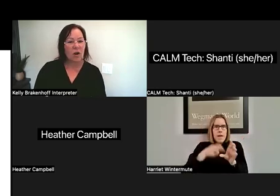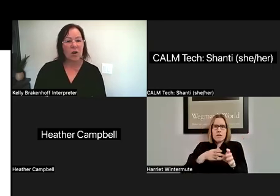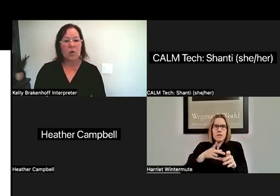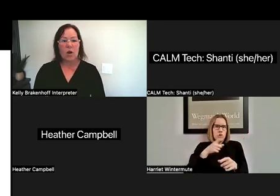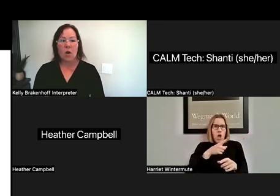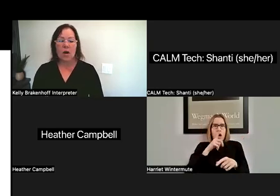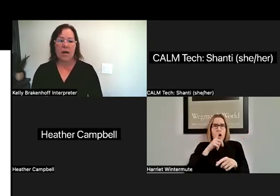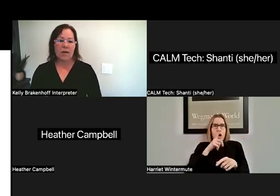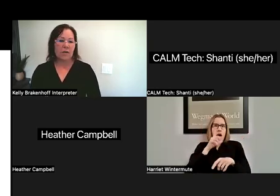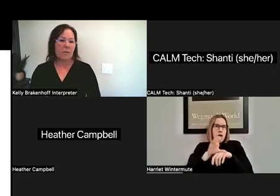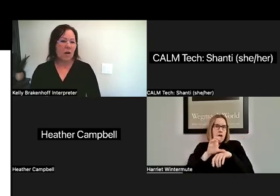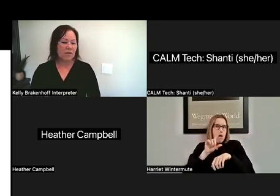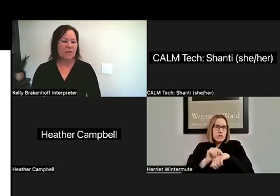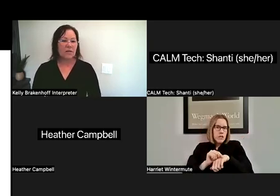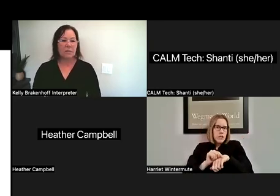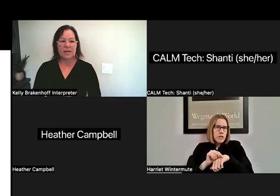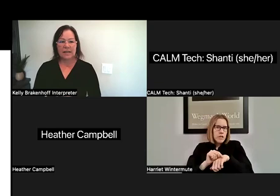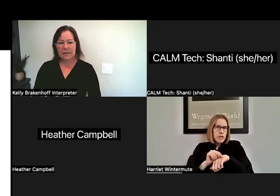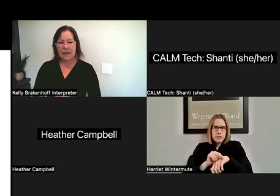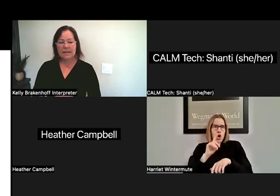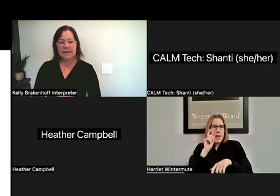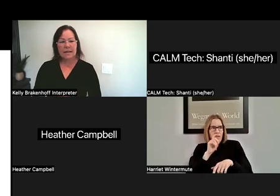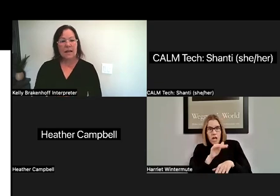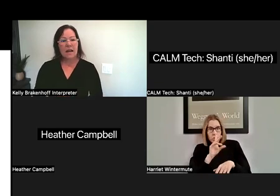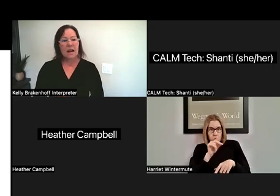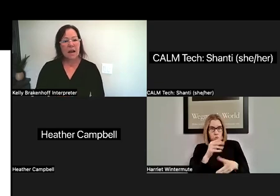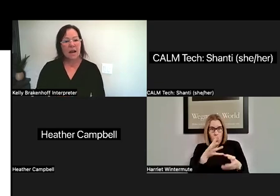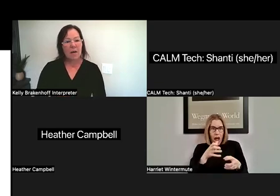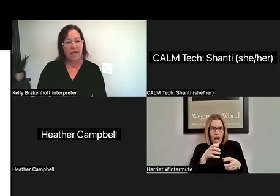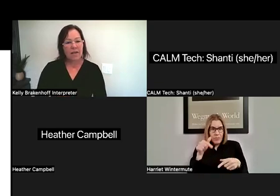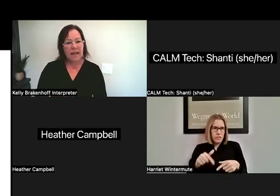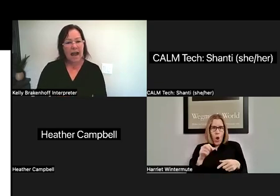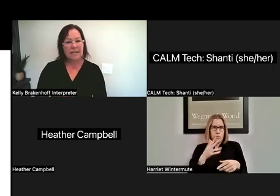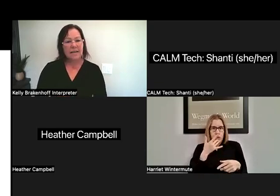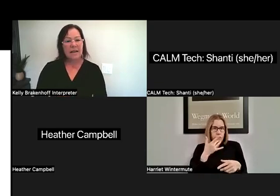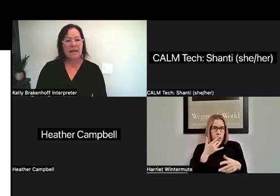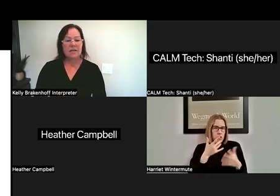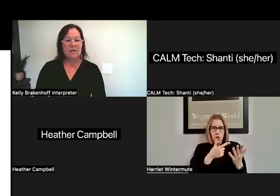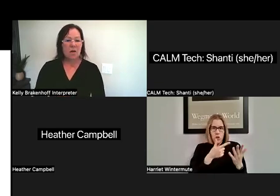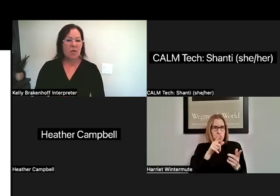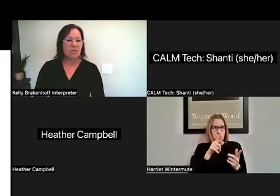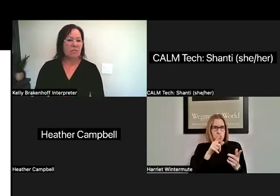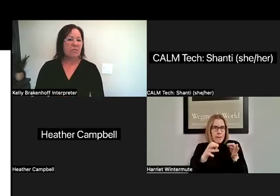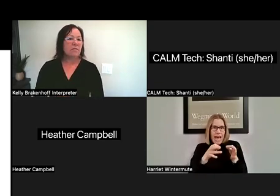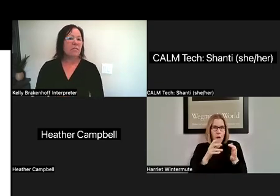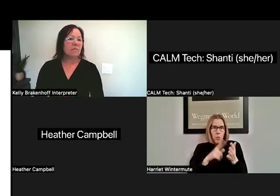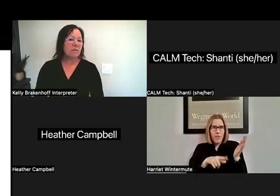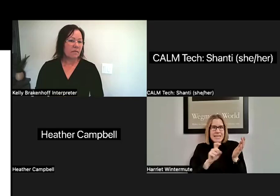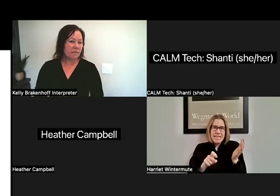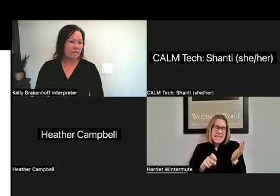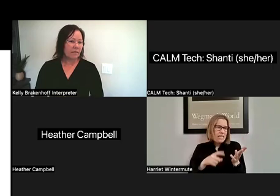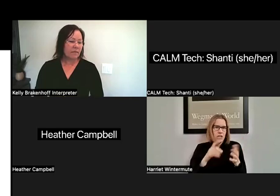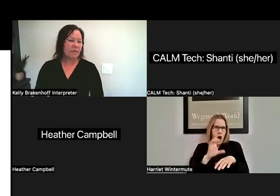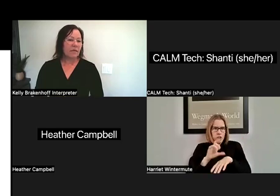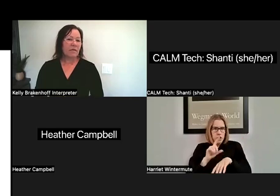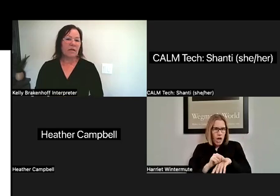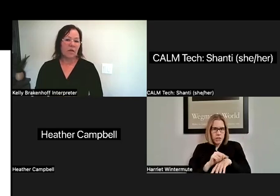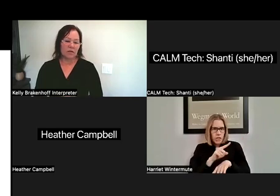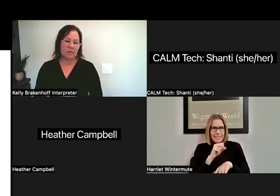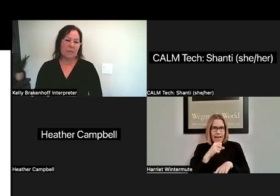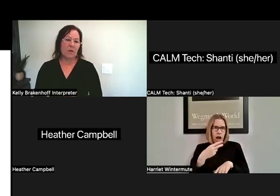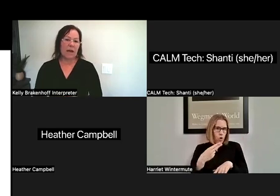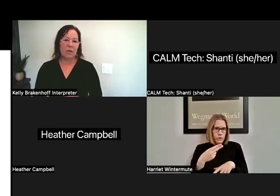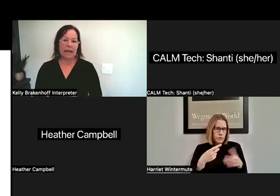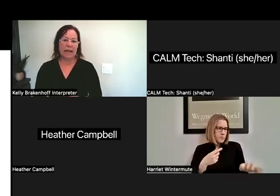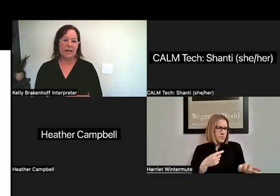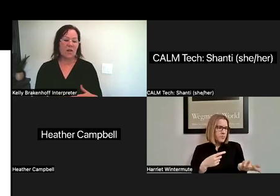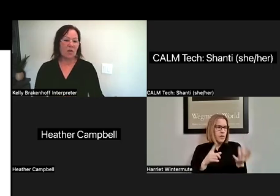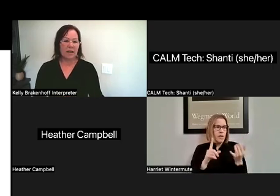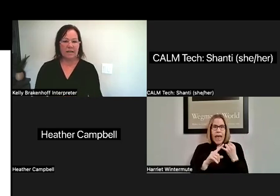or who know other parts or participants on the task. So those are people that we consult with to